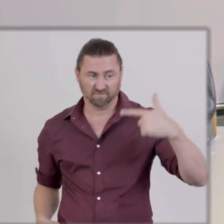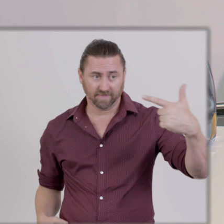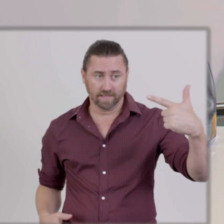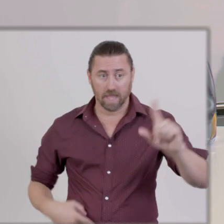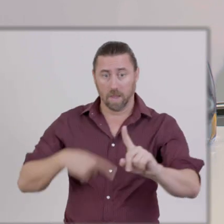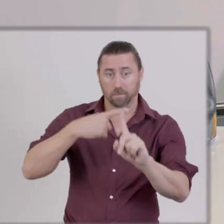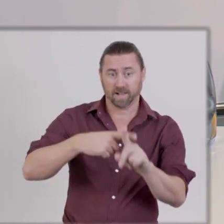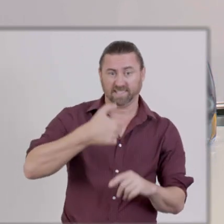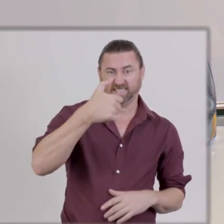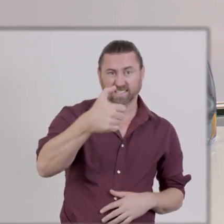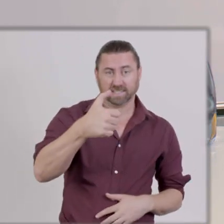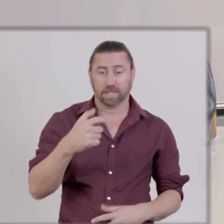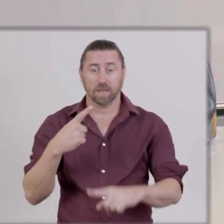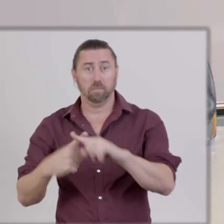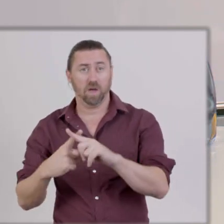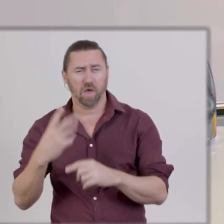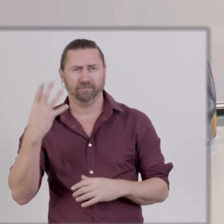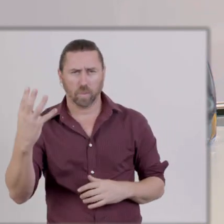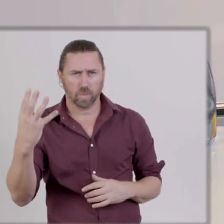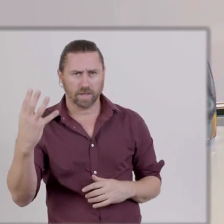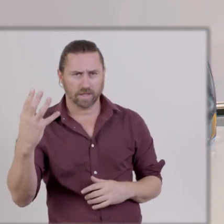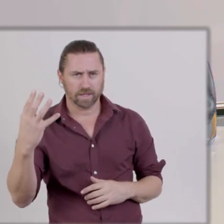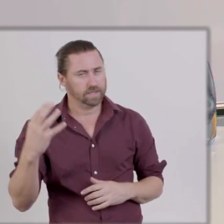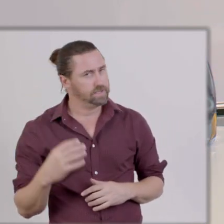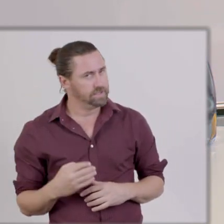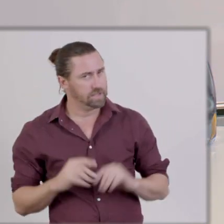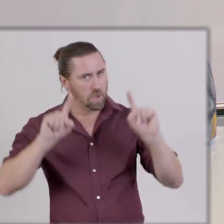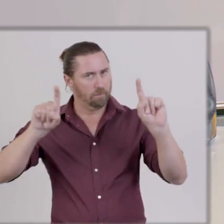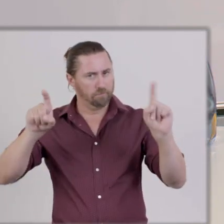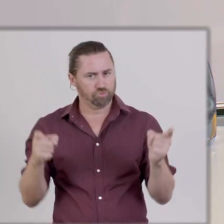7 plus 6 multiplied by 4.